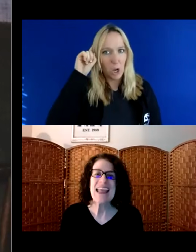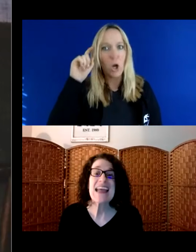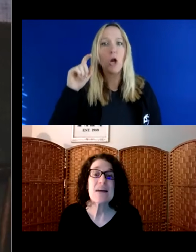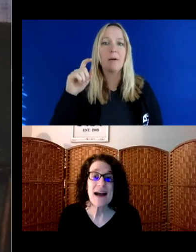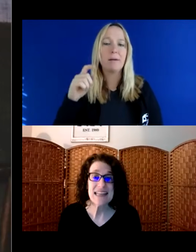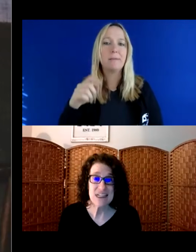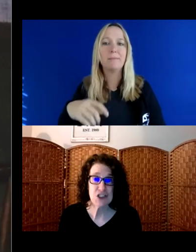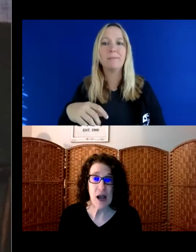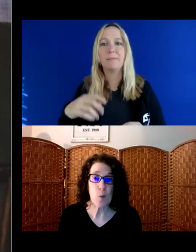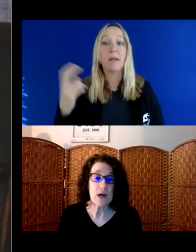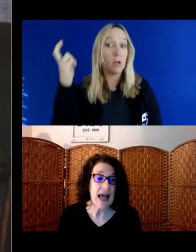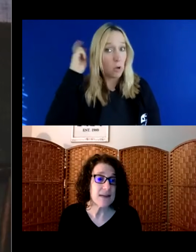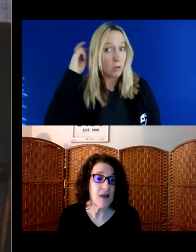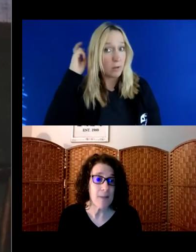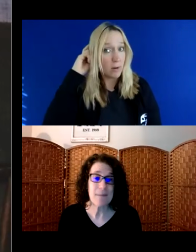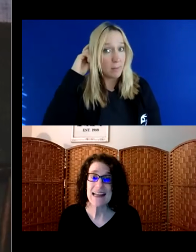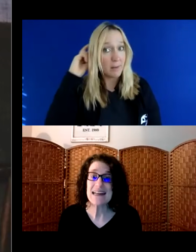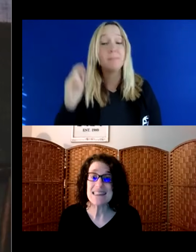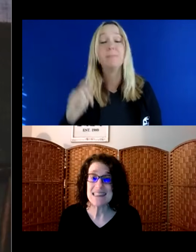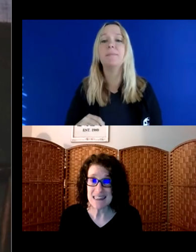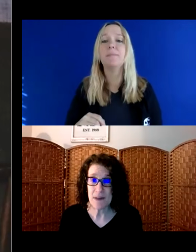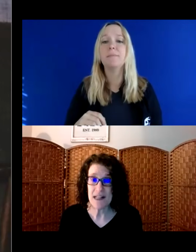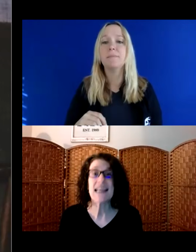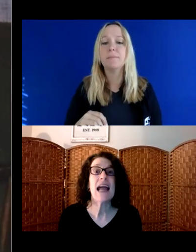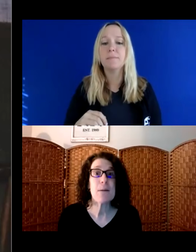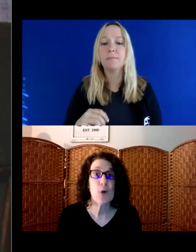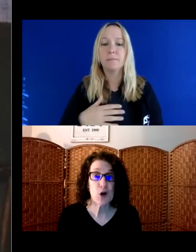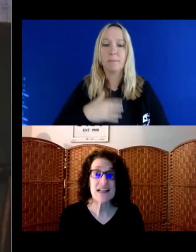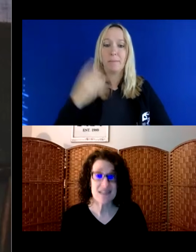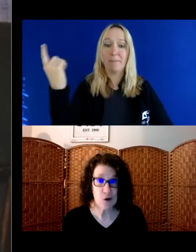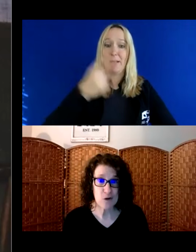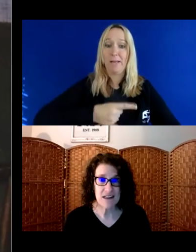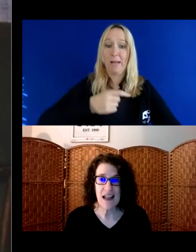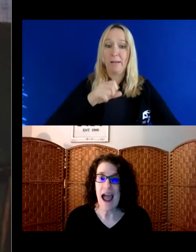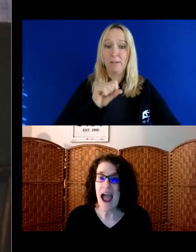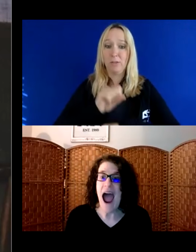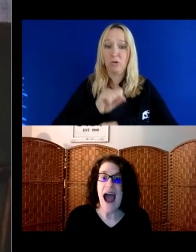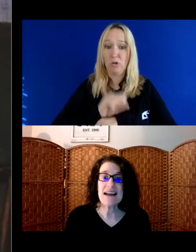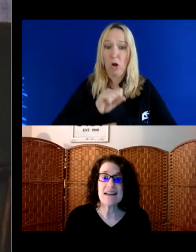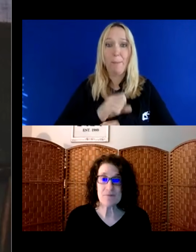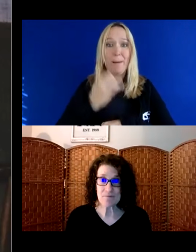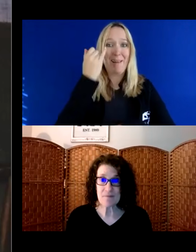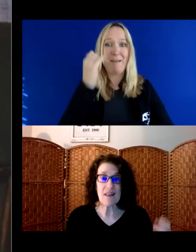In my day job, when I am not being an accessibility and marketing consultant, I --